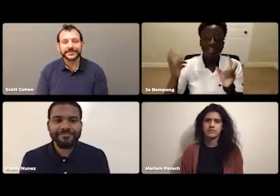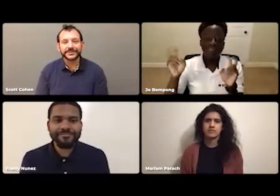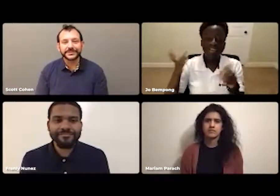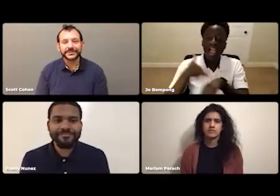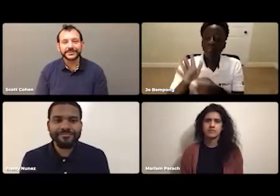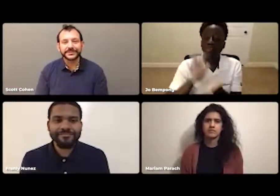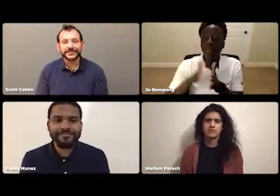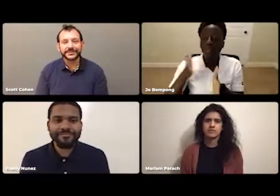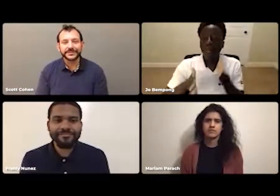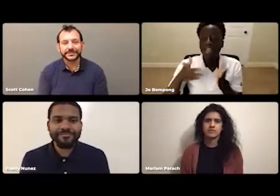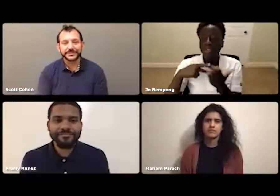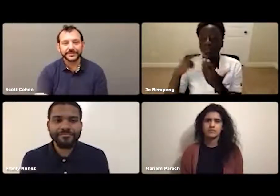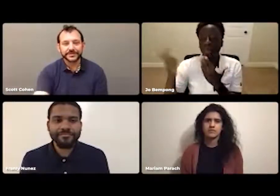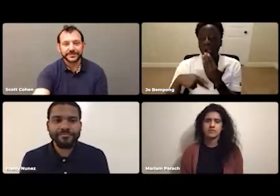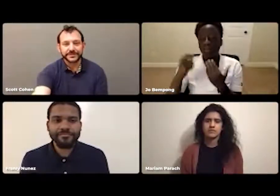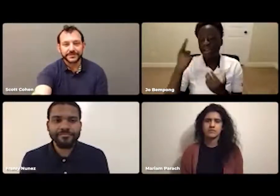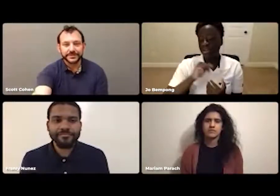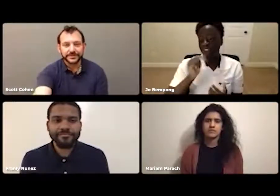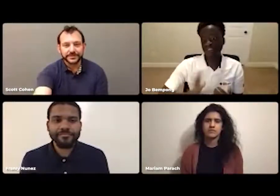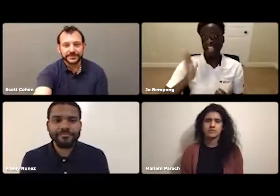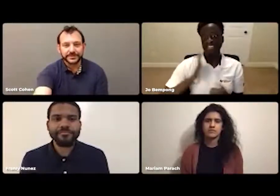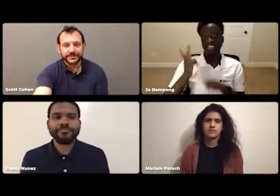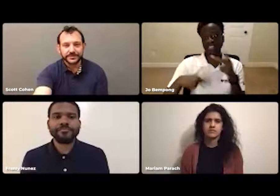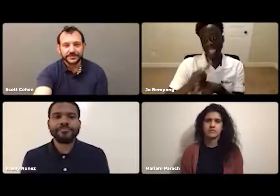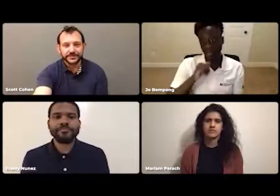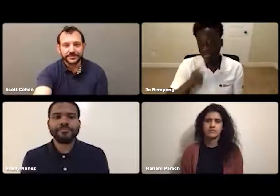Then, in high school, there was an after-school robotics program.